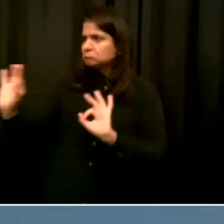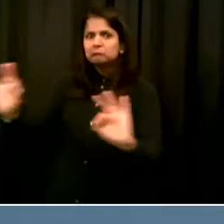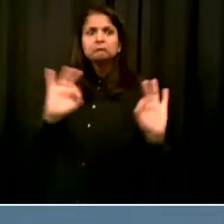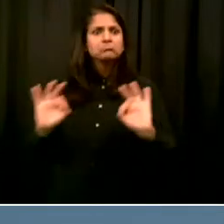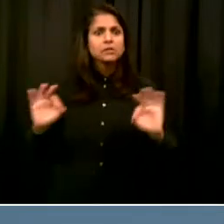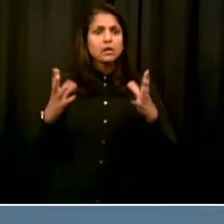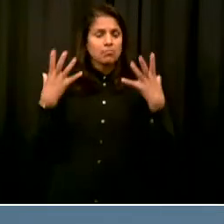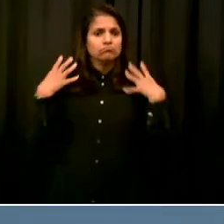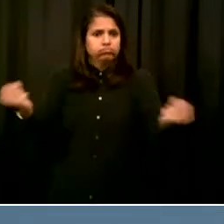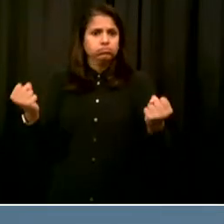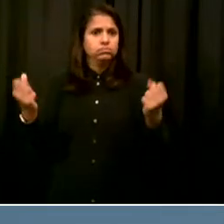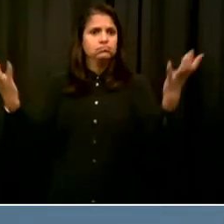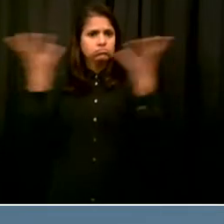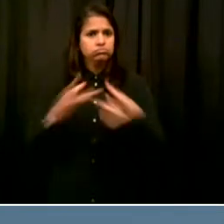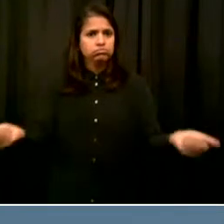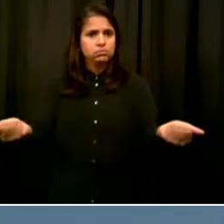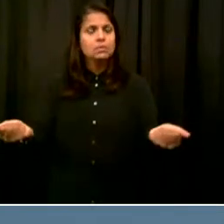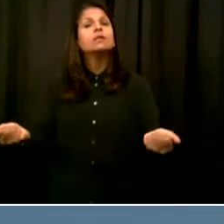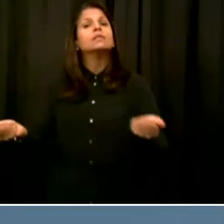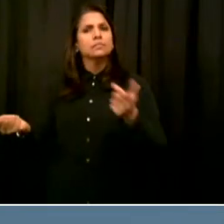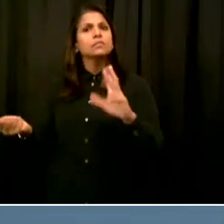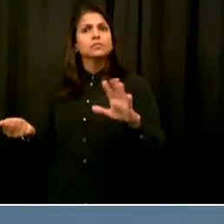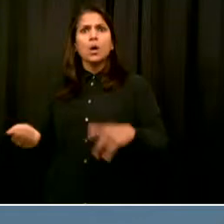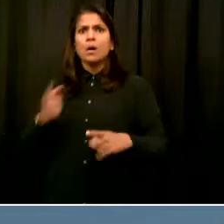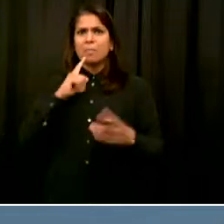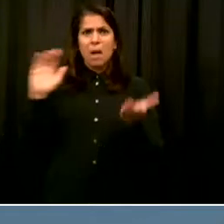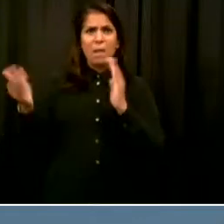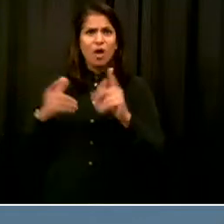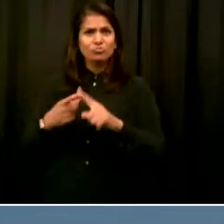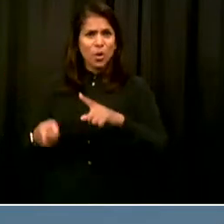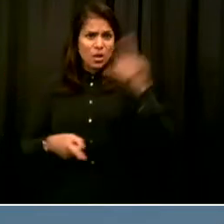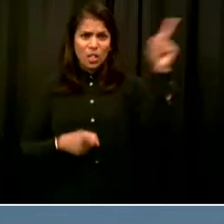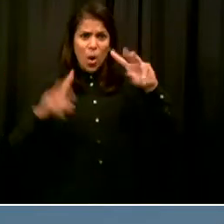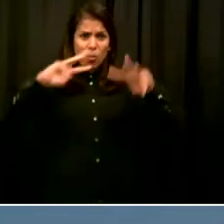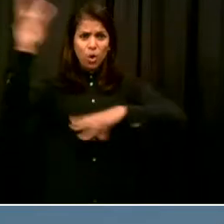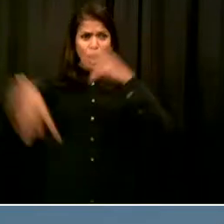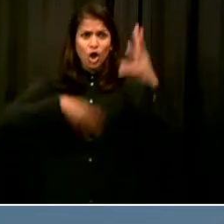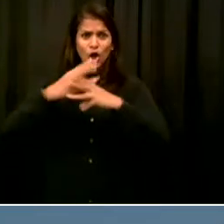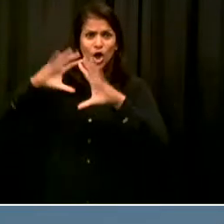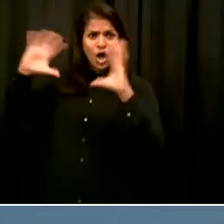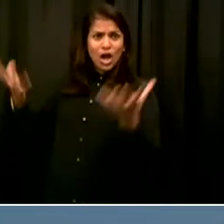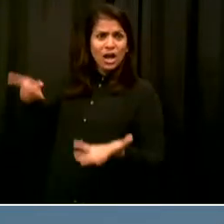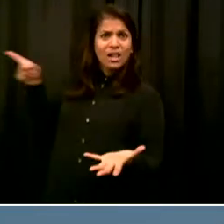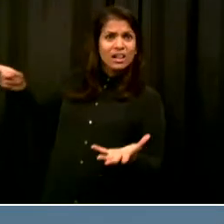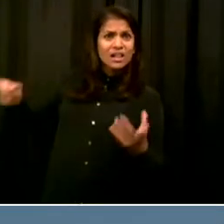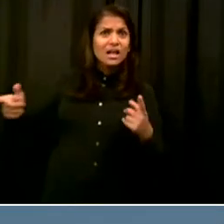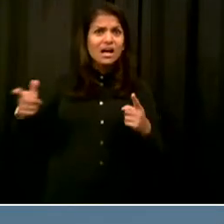LEAVING THEIR HOMES.